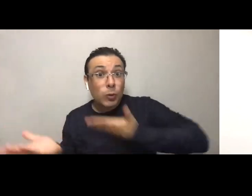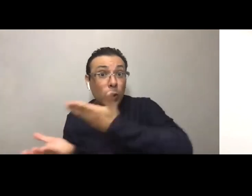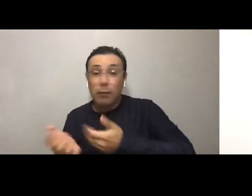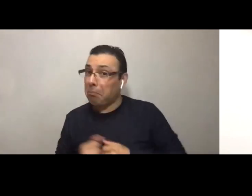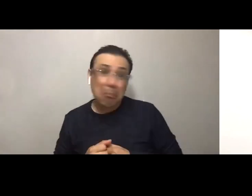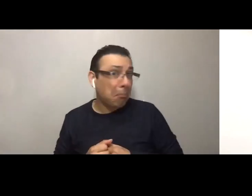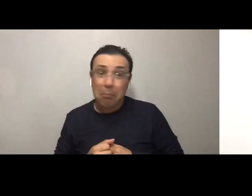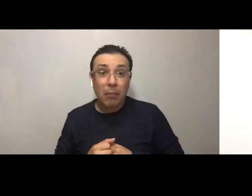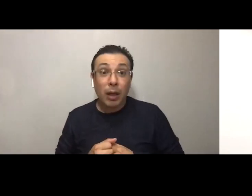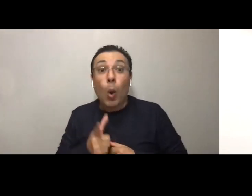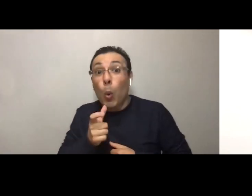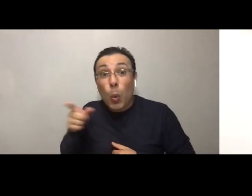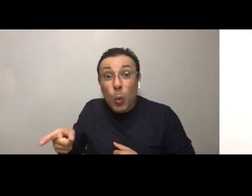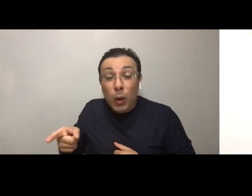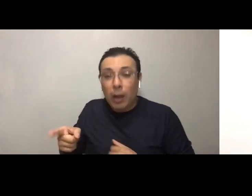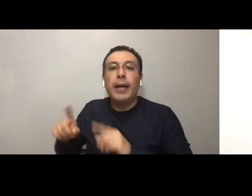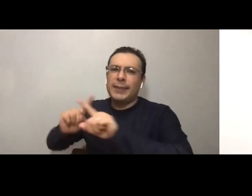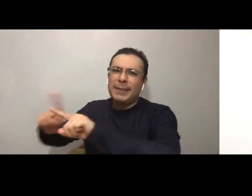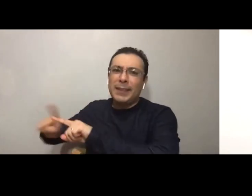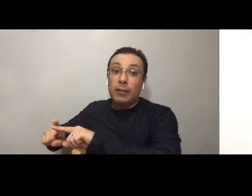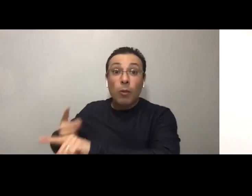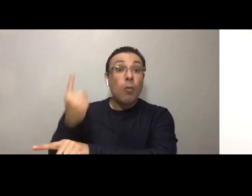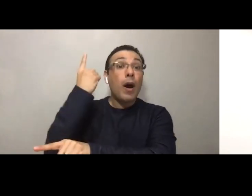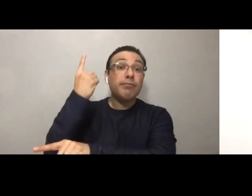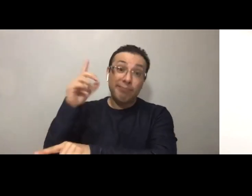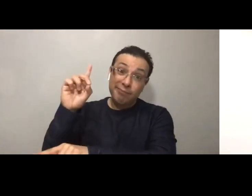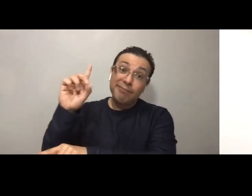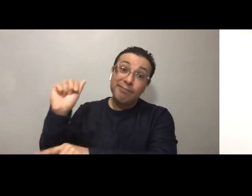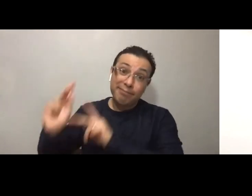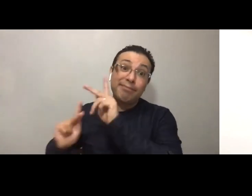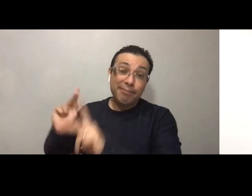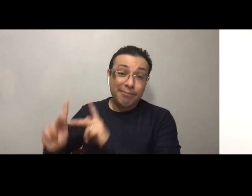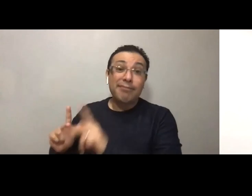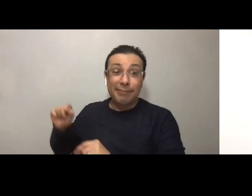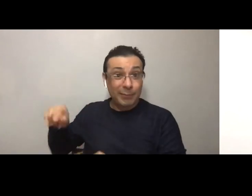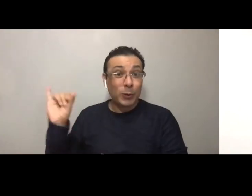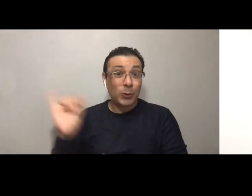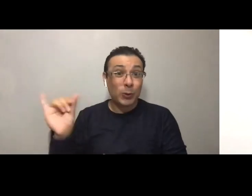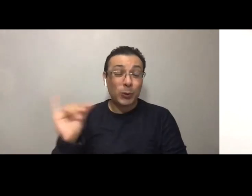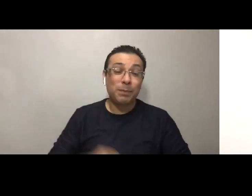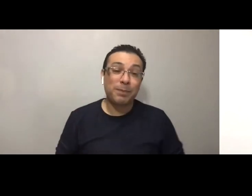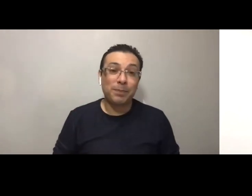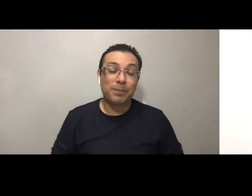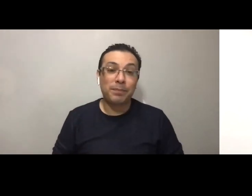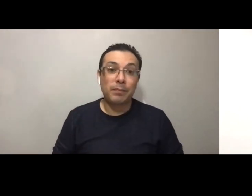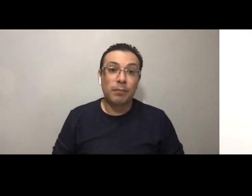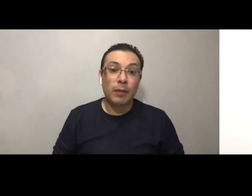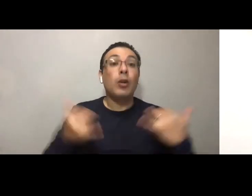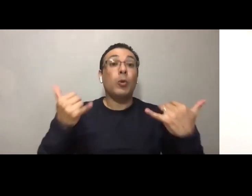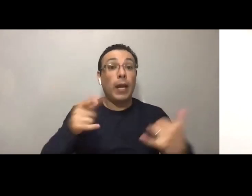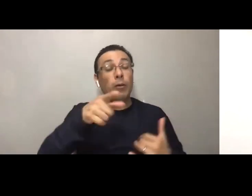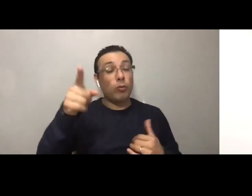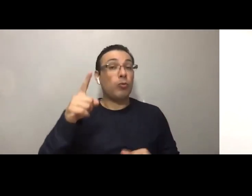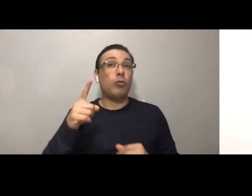The second, as you also heard today, is to build relationships within the disability movement by staying connected.